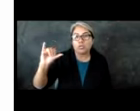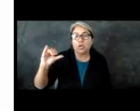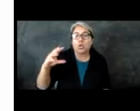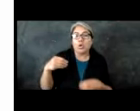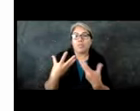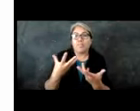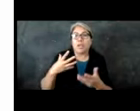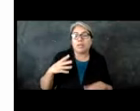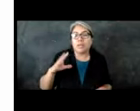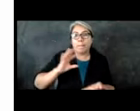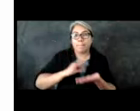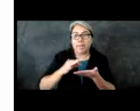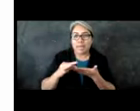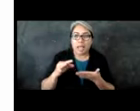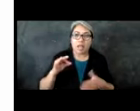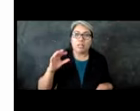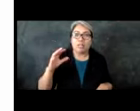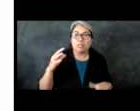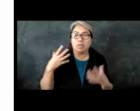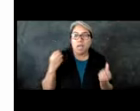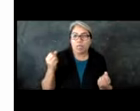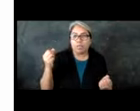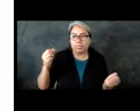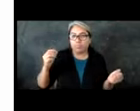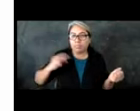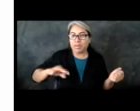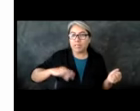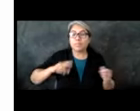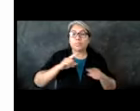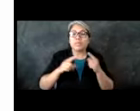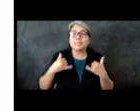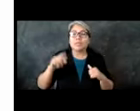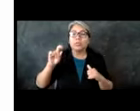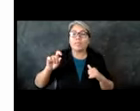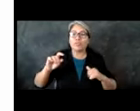virtue of another public benefit program. So Cal works